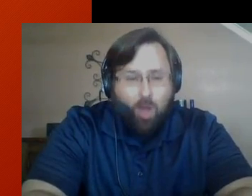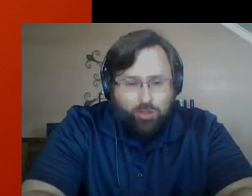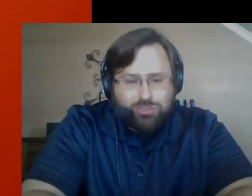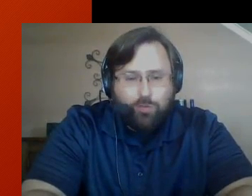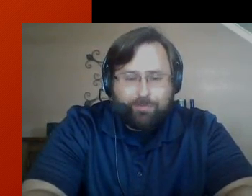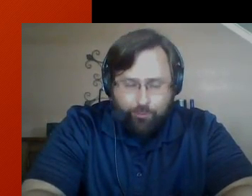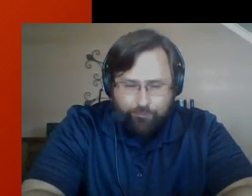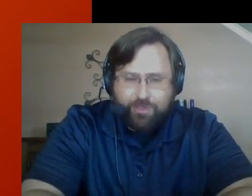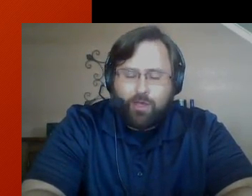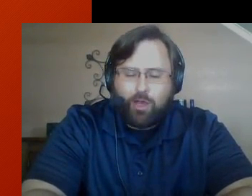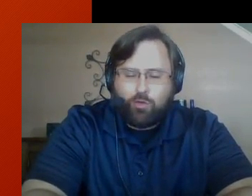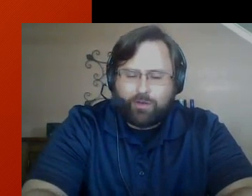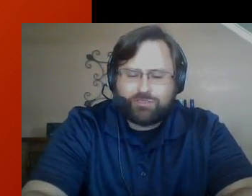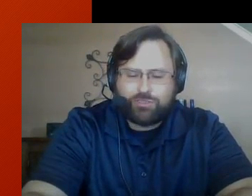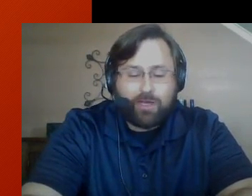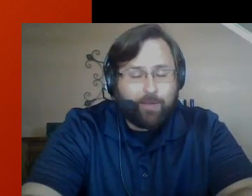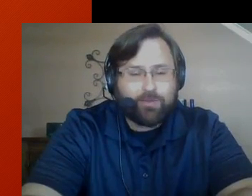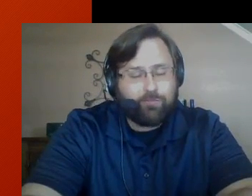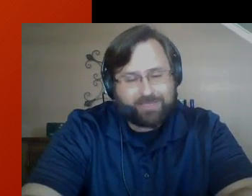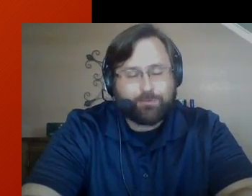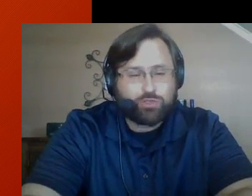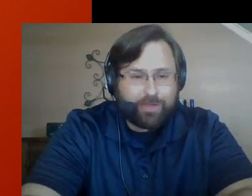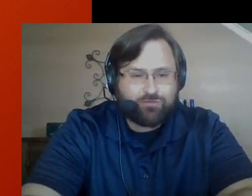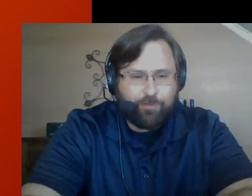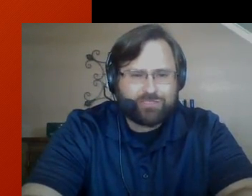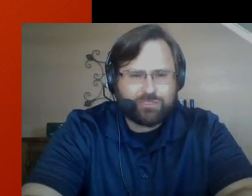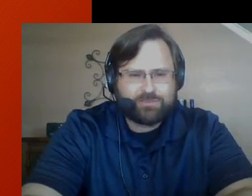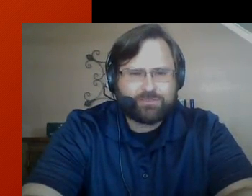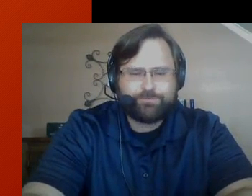also be moved according to a couple of possible transformations